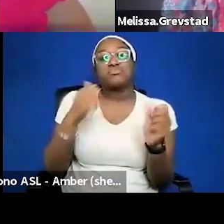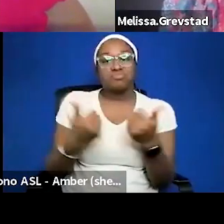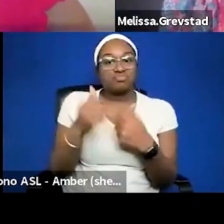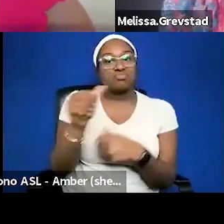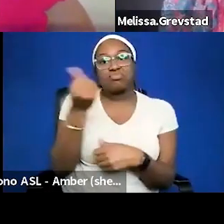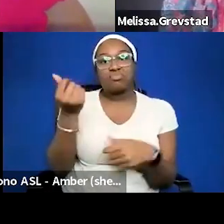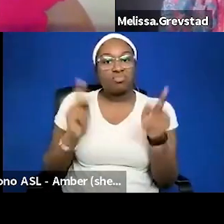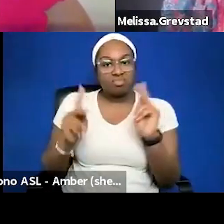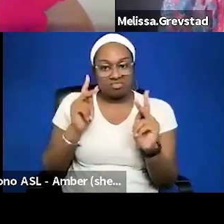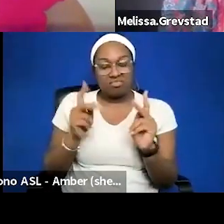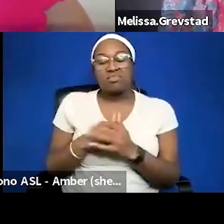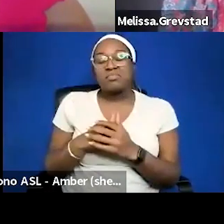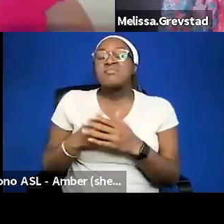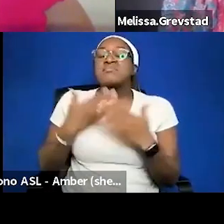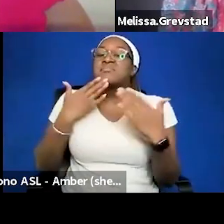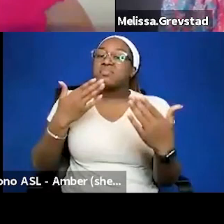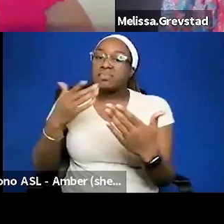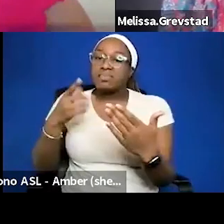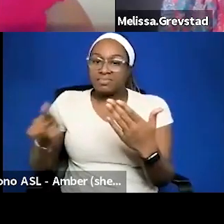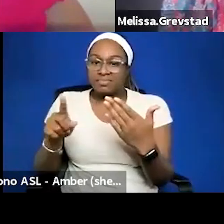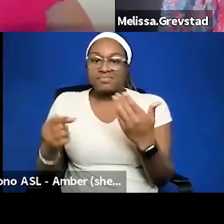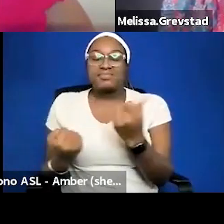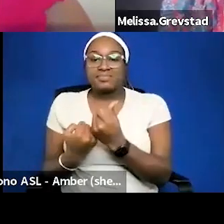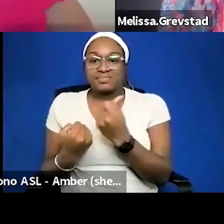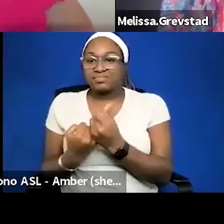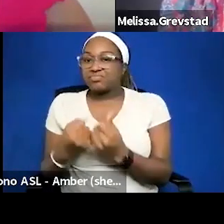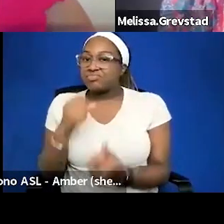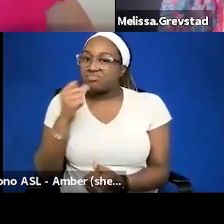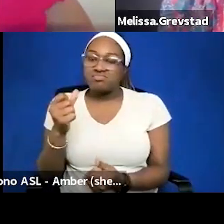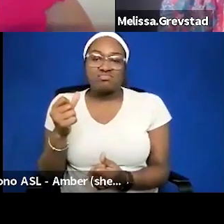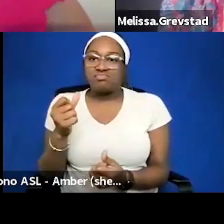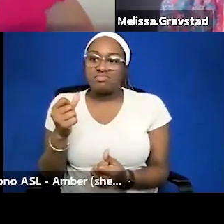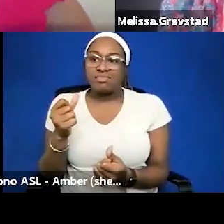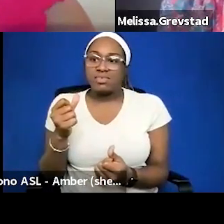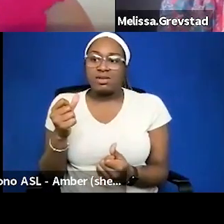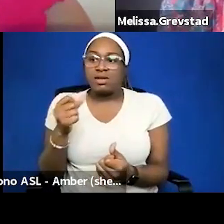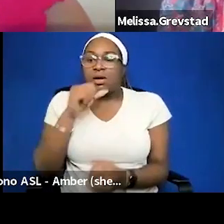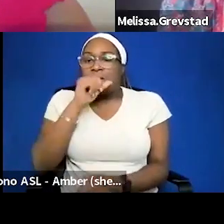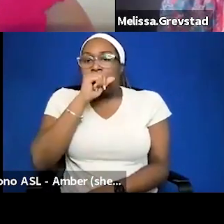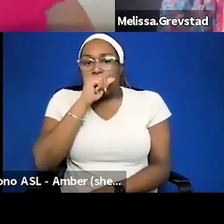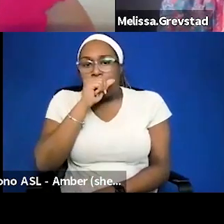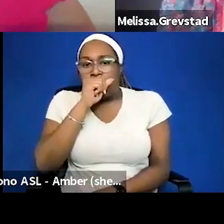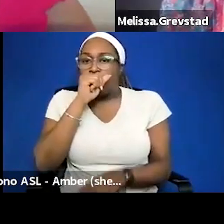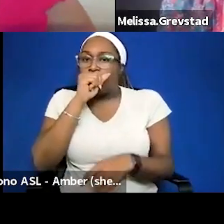We are grateful for their support, but we are not indebted to them in such a way that prevents us from challenging them on things.